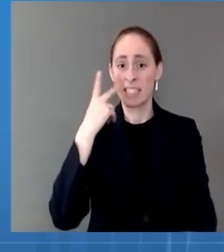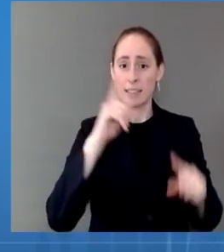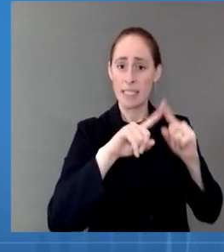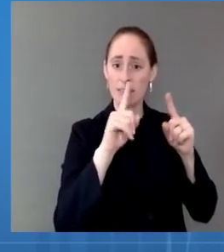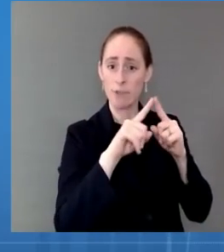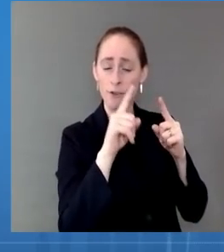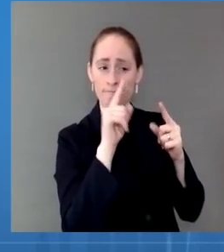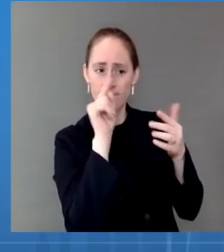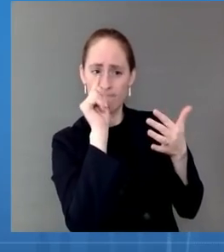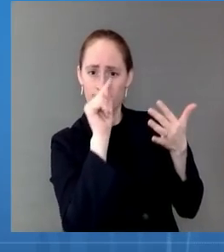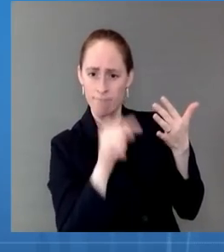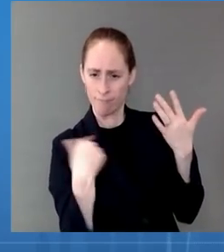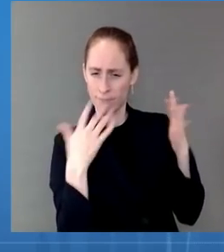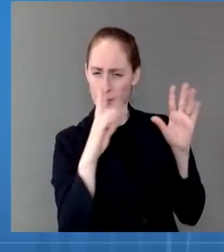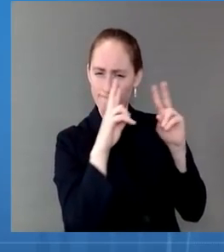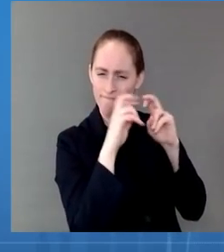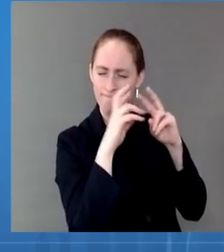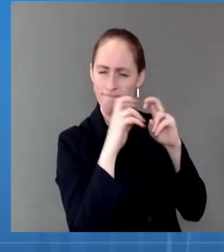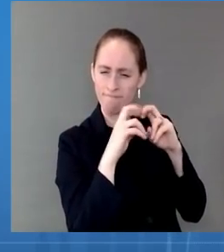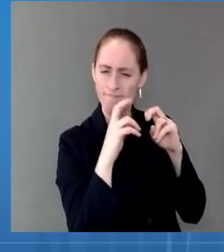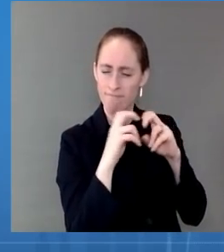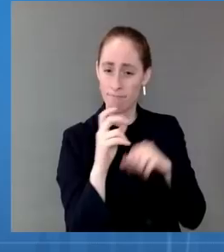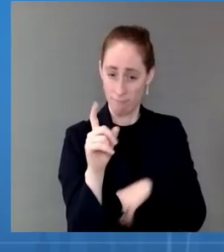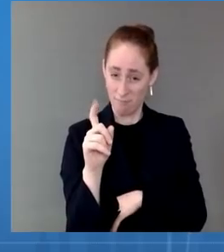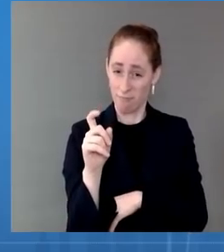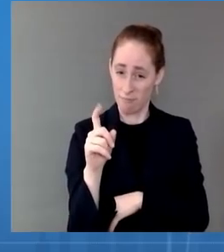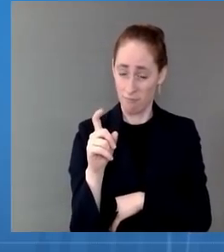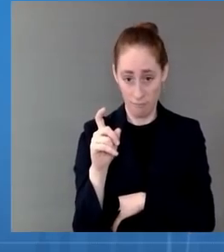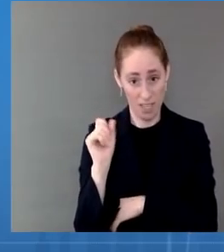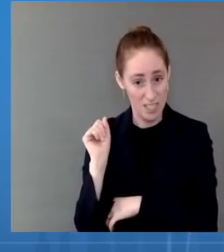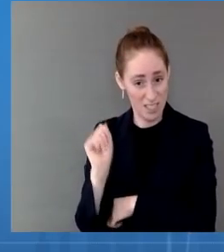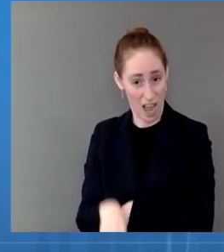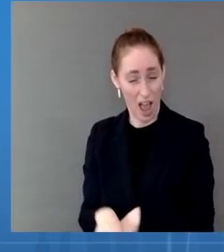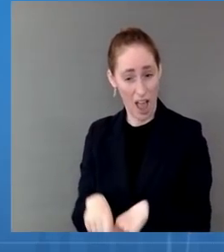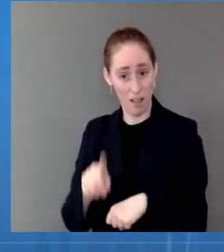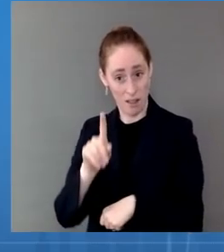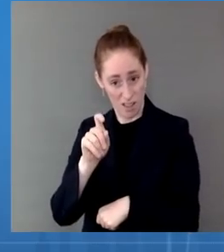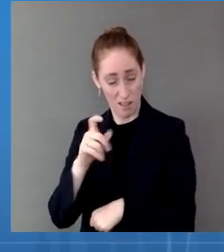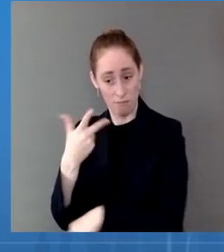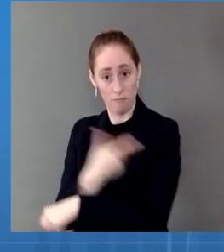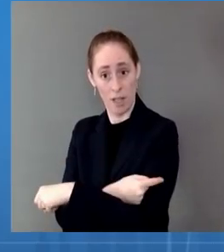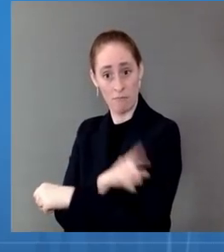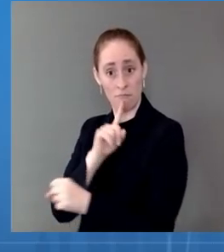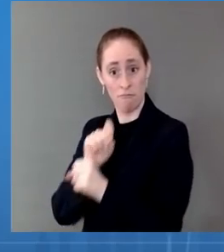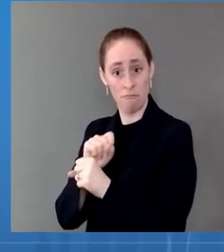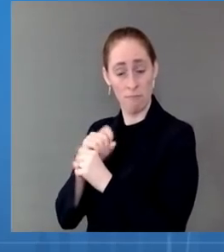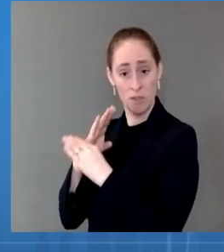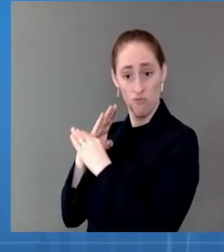of al-Muqrin by vaccine induced antibodies rather than go through each and every one of these.